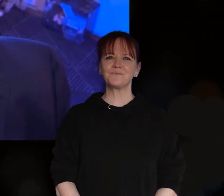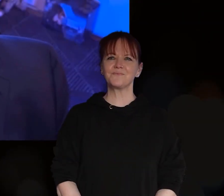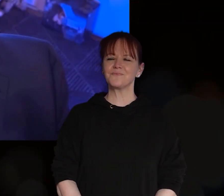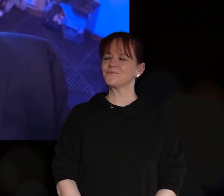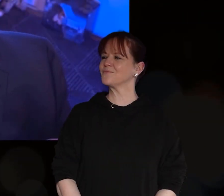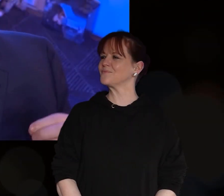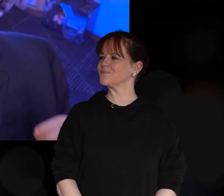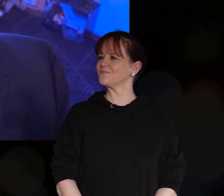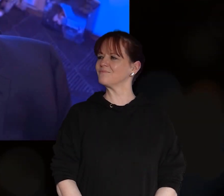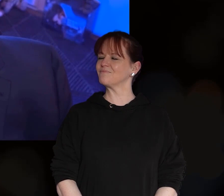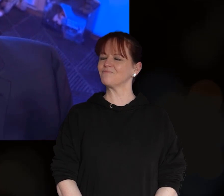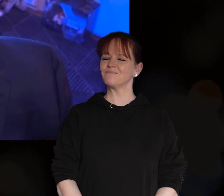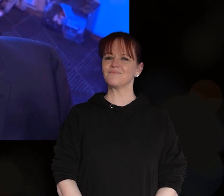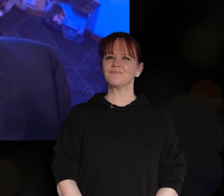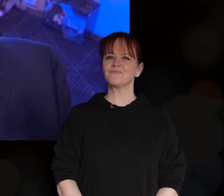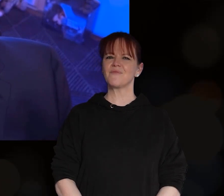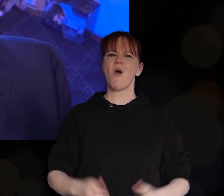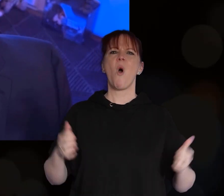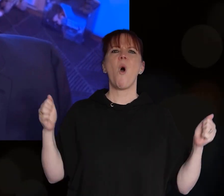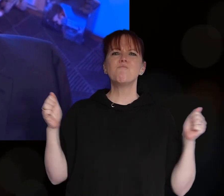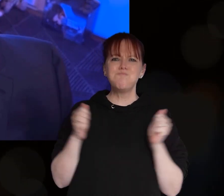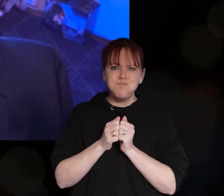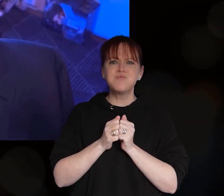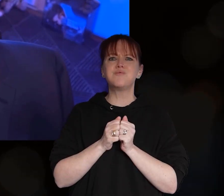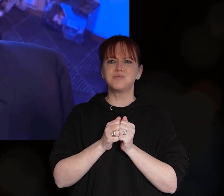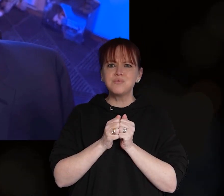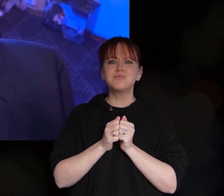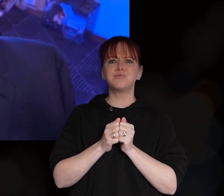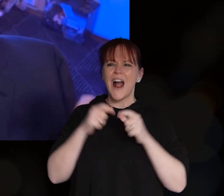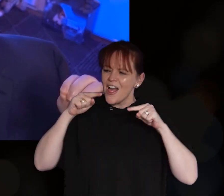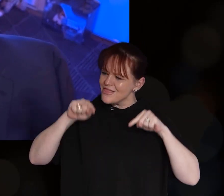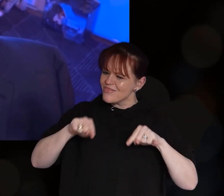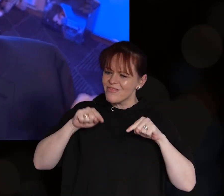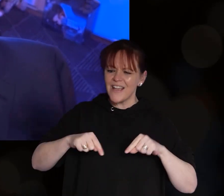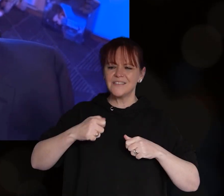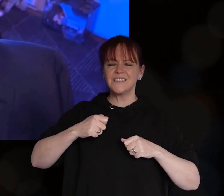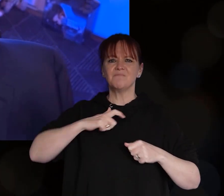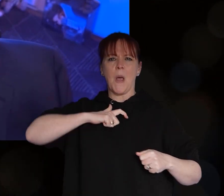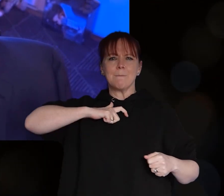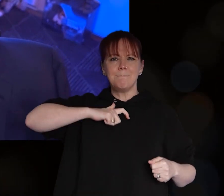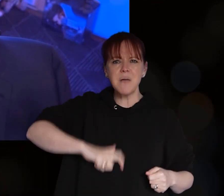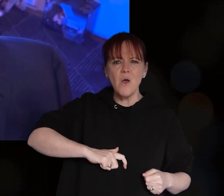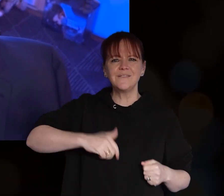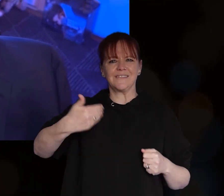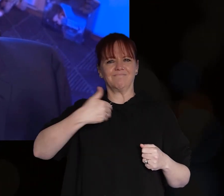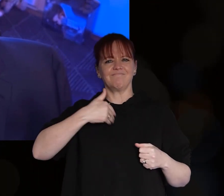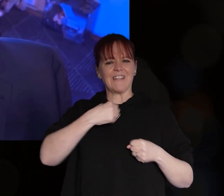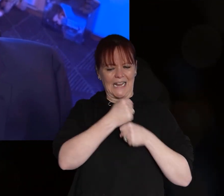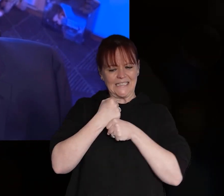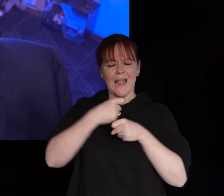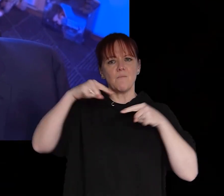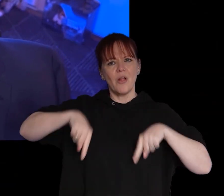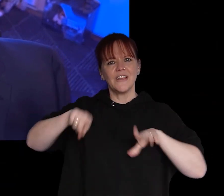Absolutely agree, this was my personal game of the year for accessibility.